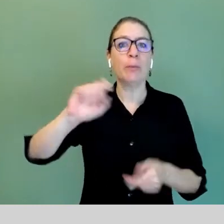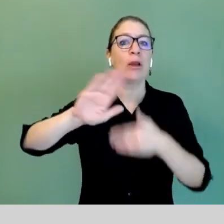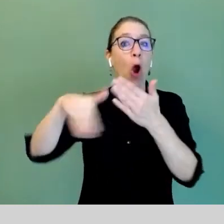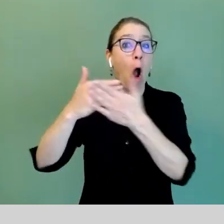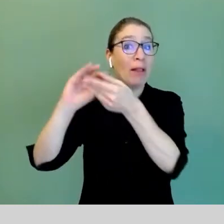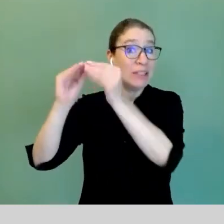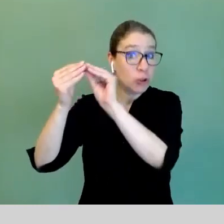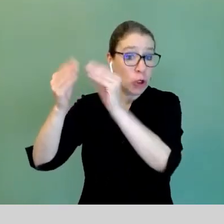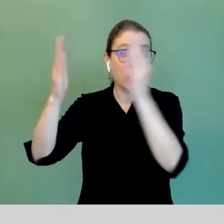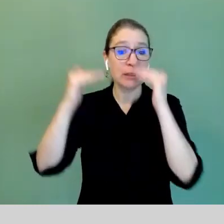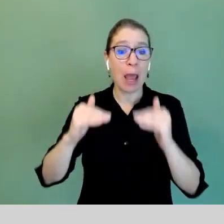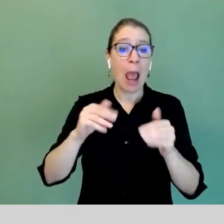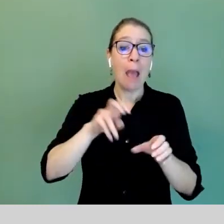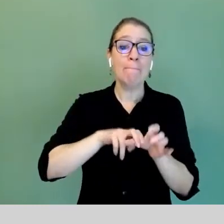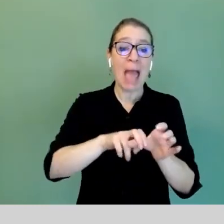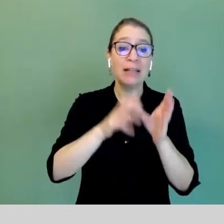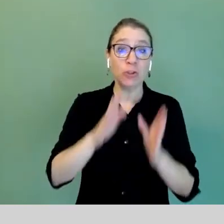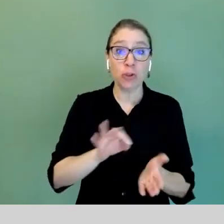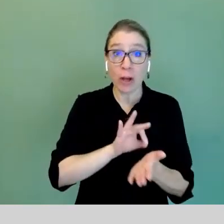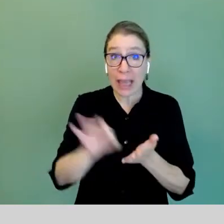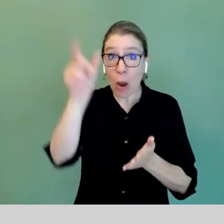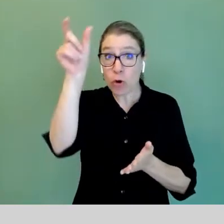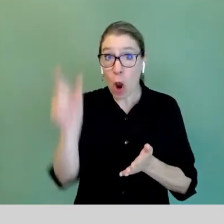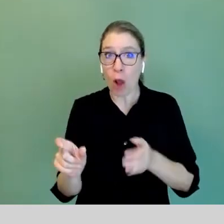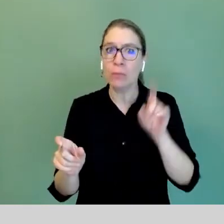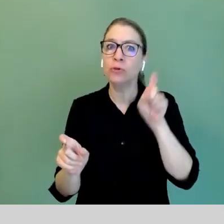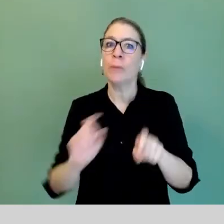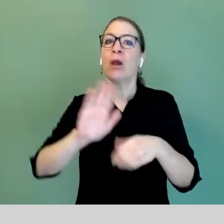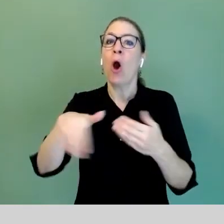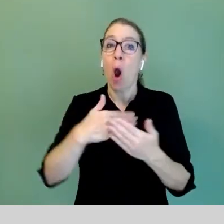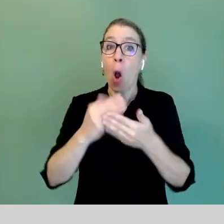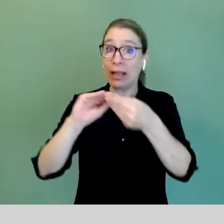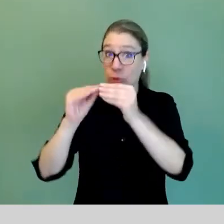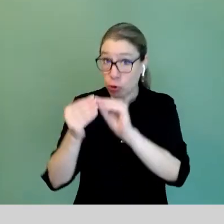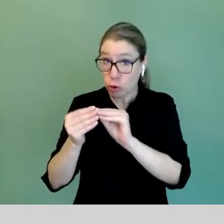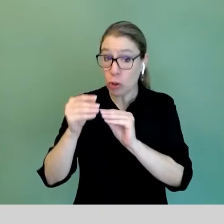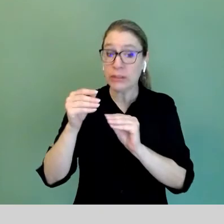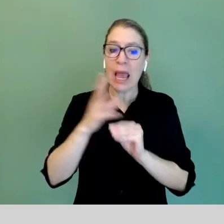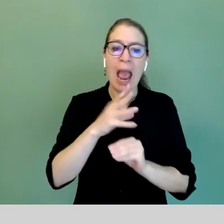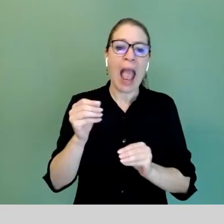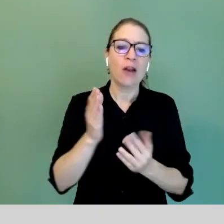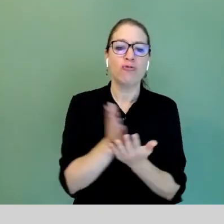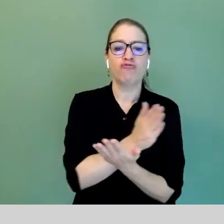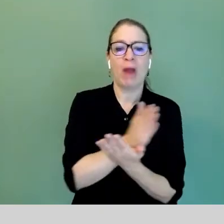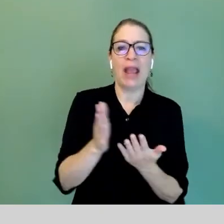the passenger count column should be all integers, and is in the range between one and six.